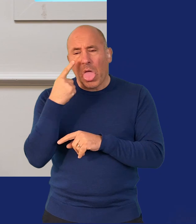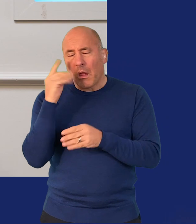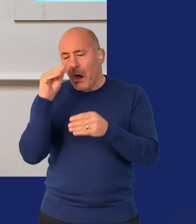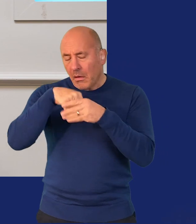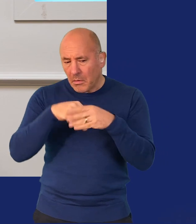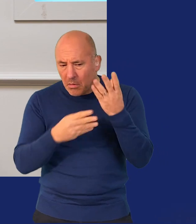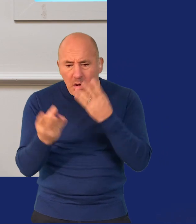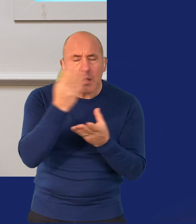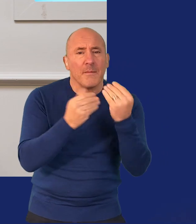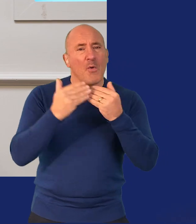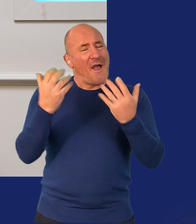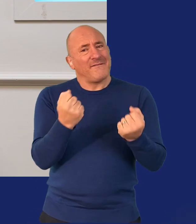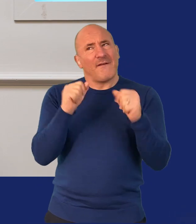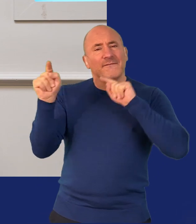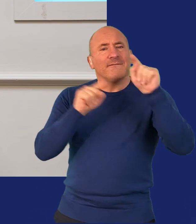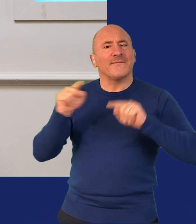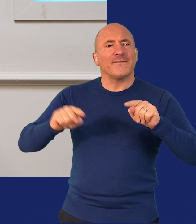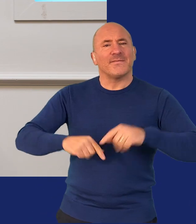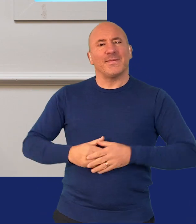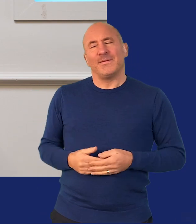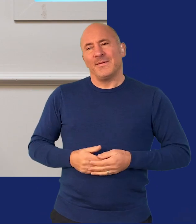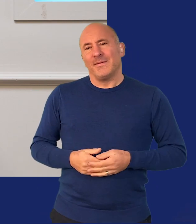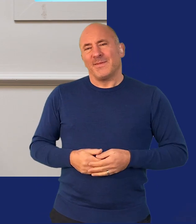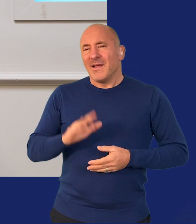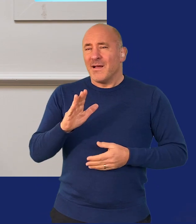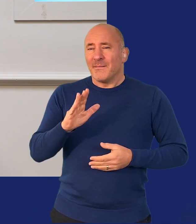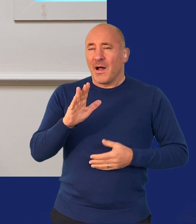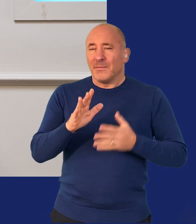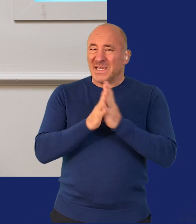Um, but yeah, it means that people have different levels of knowledge about